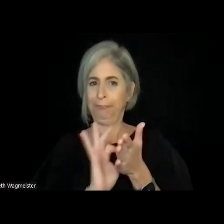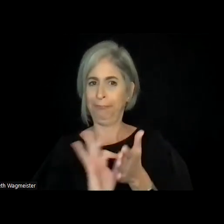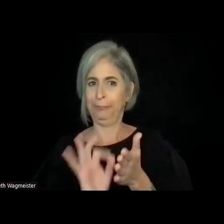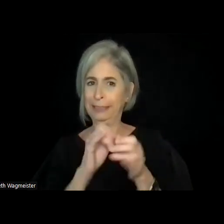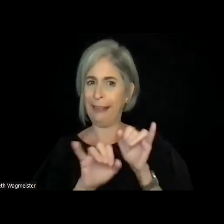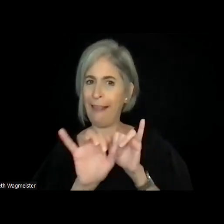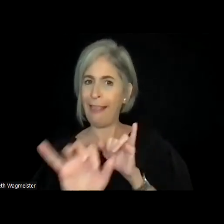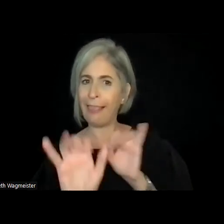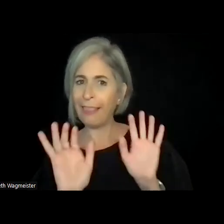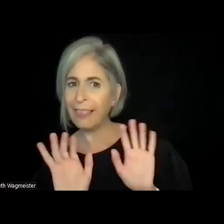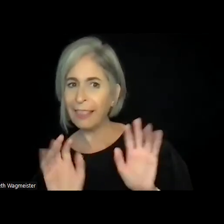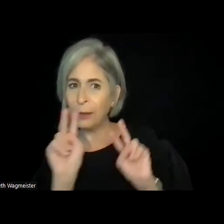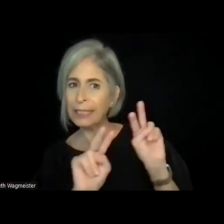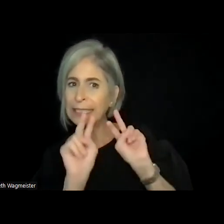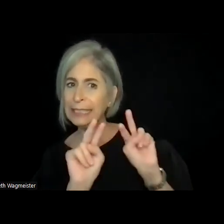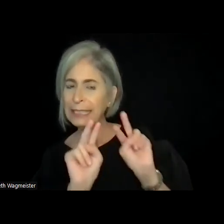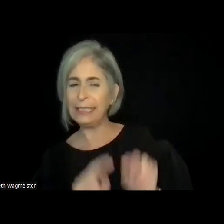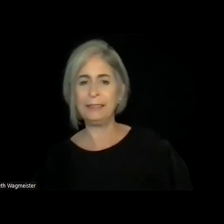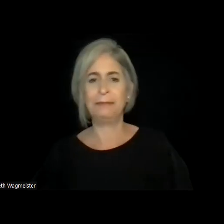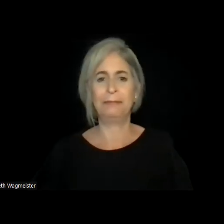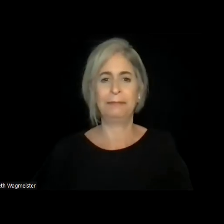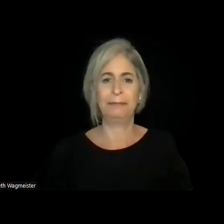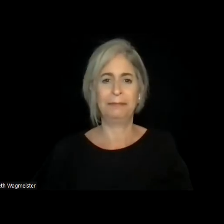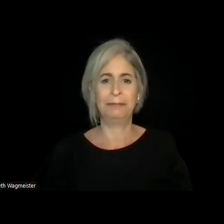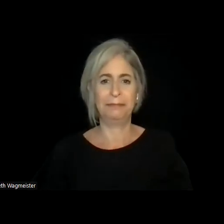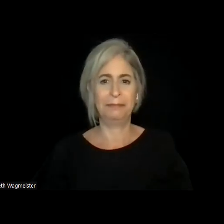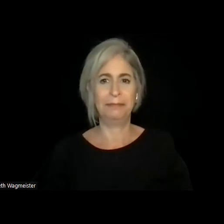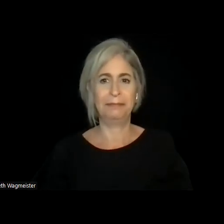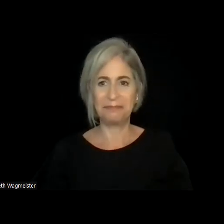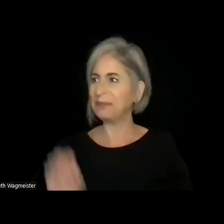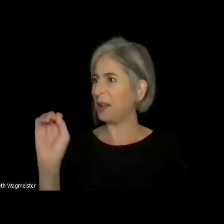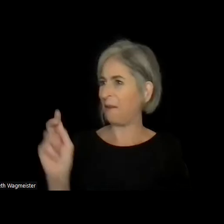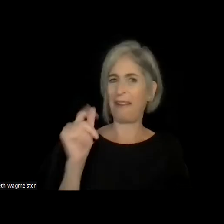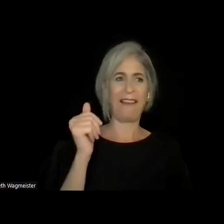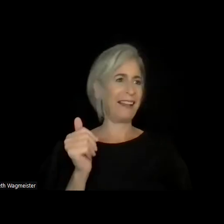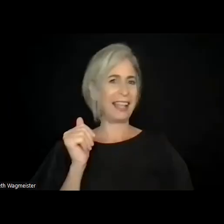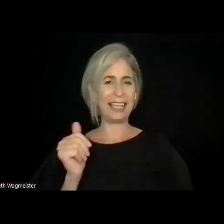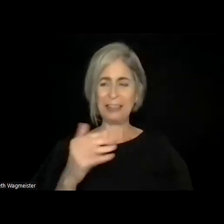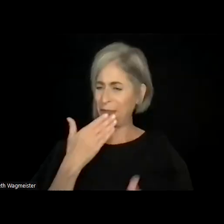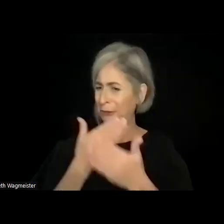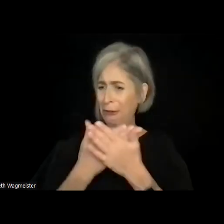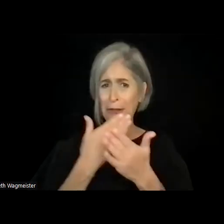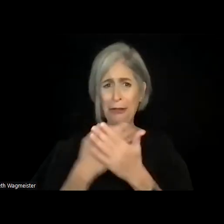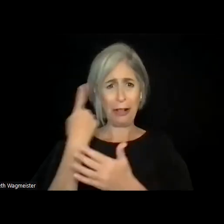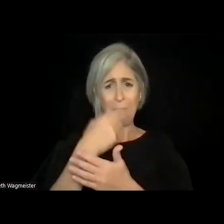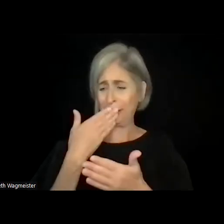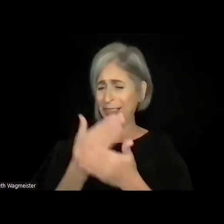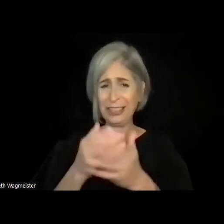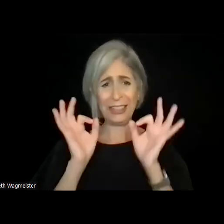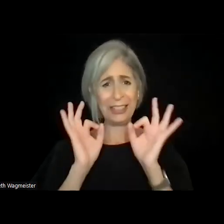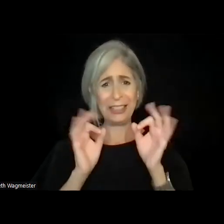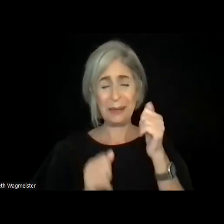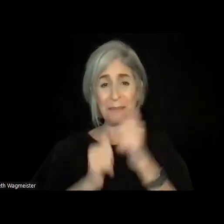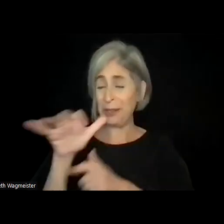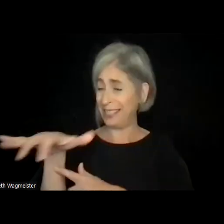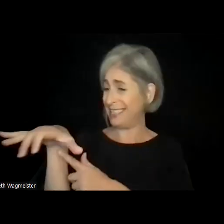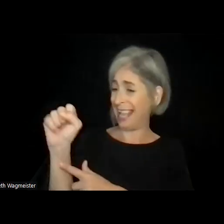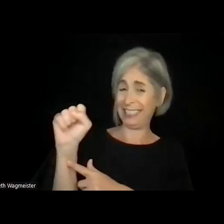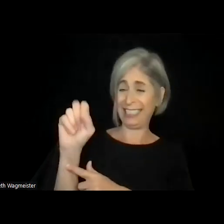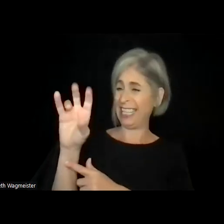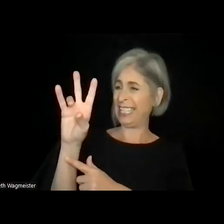Still going. Still going.